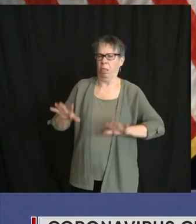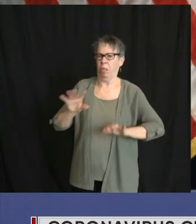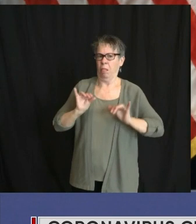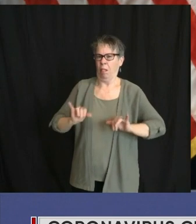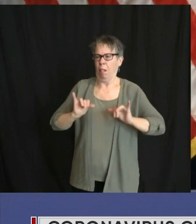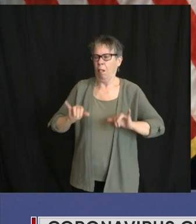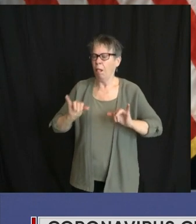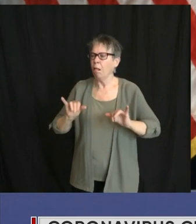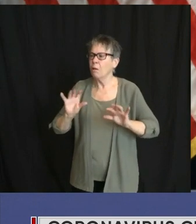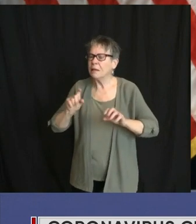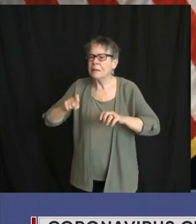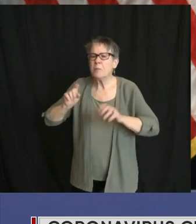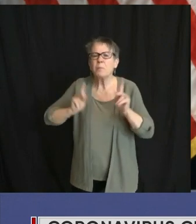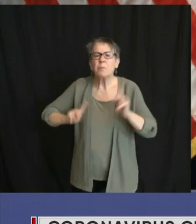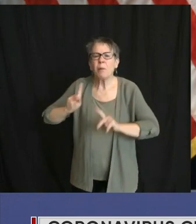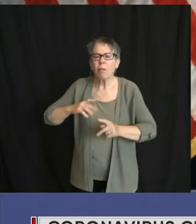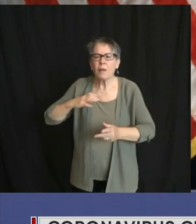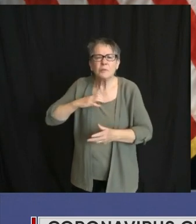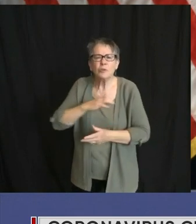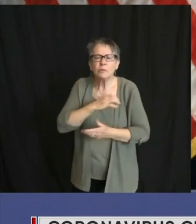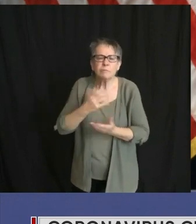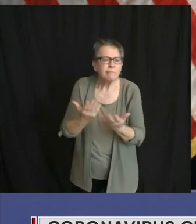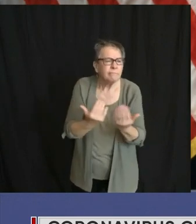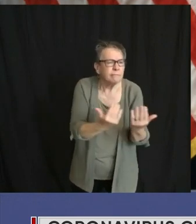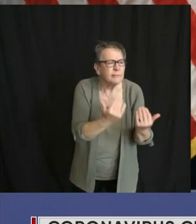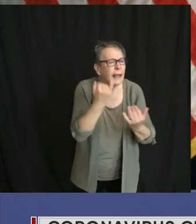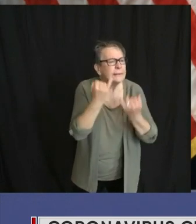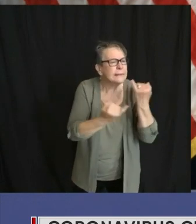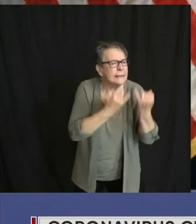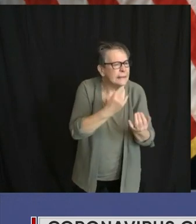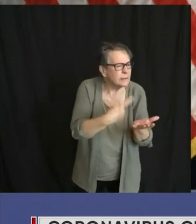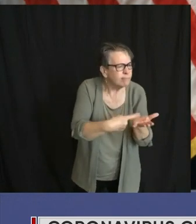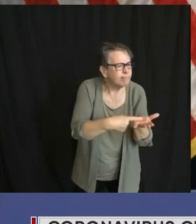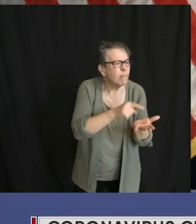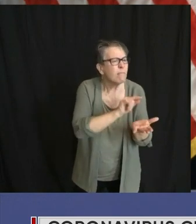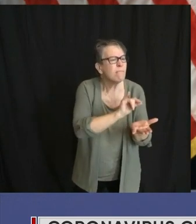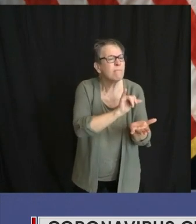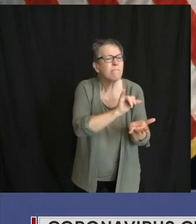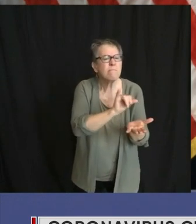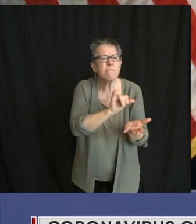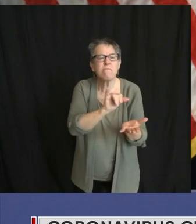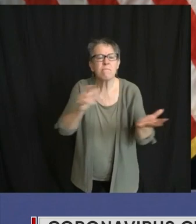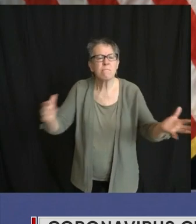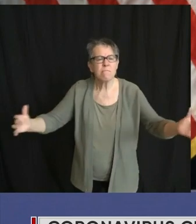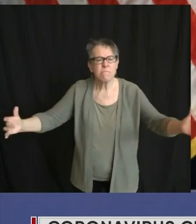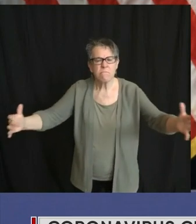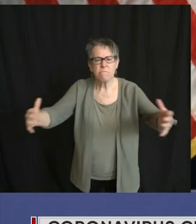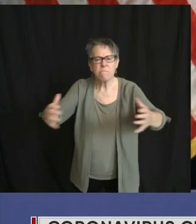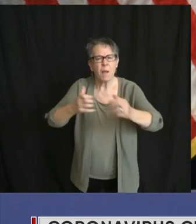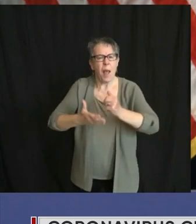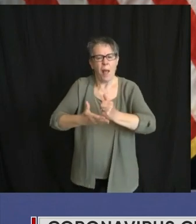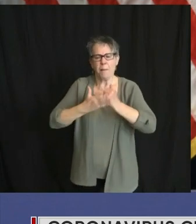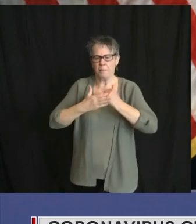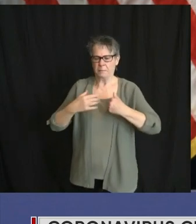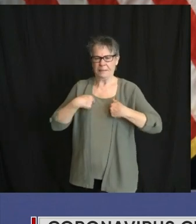SEE A DIMMER SWITCH BEING TURNED ON GRADUALLY.